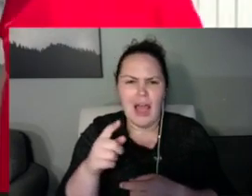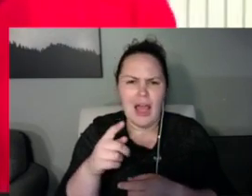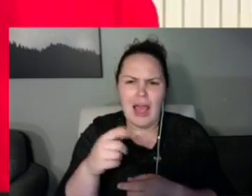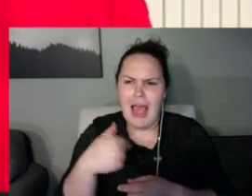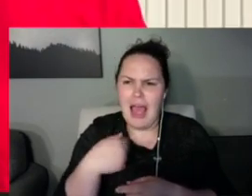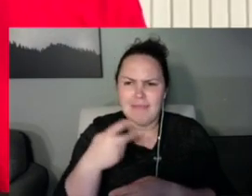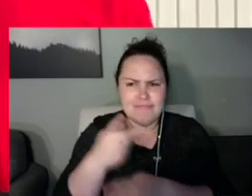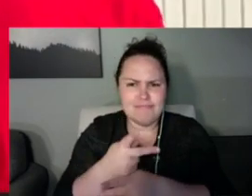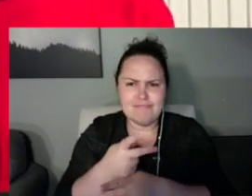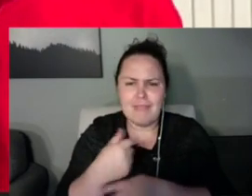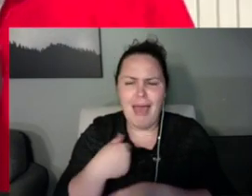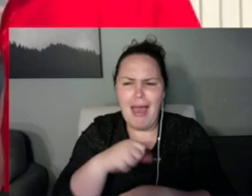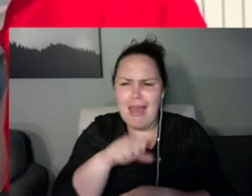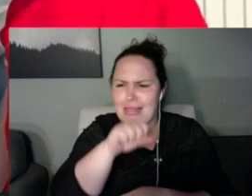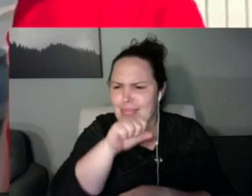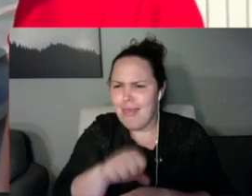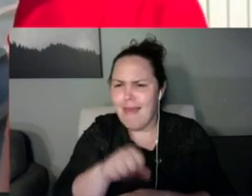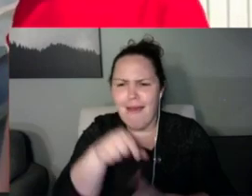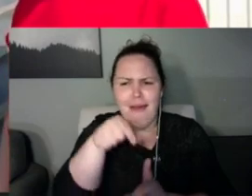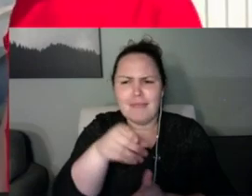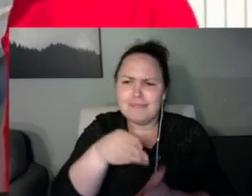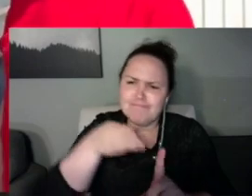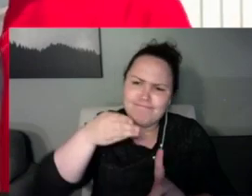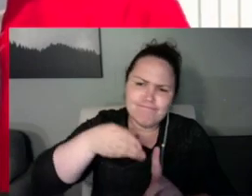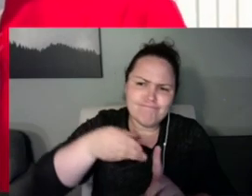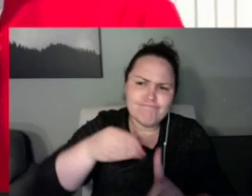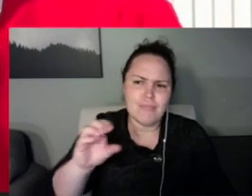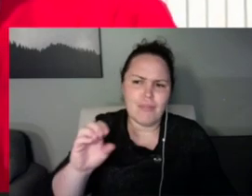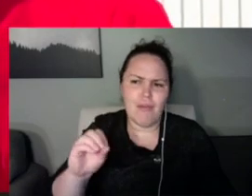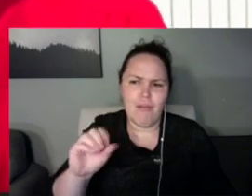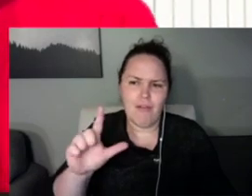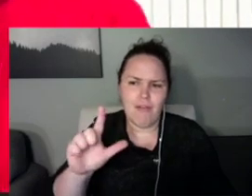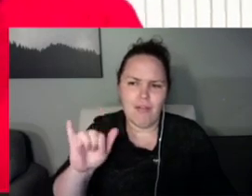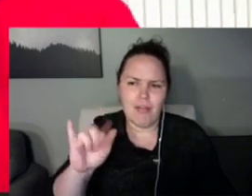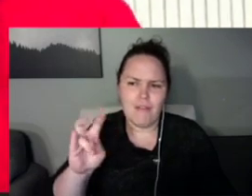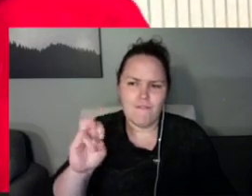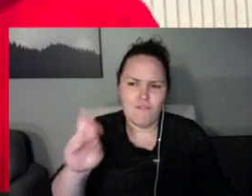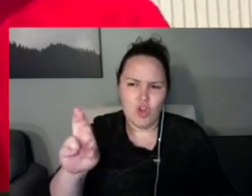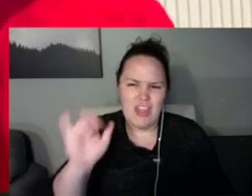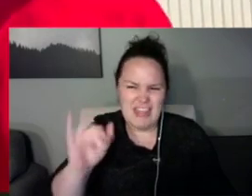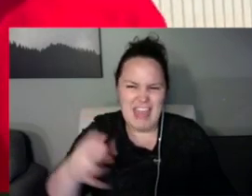I've always been an Oliver kind of guy, I've always enjoyed Oliver tractors and things